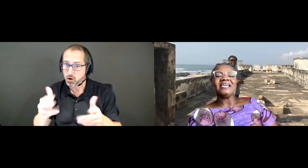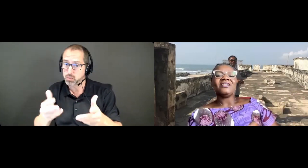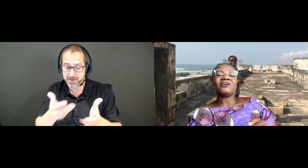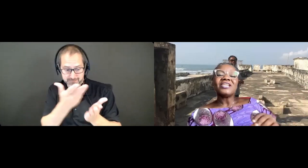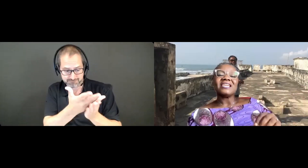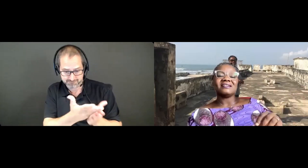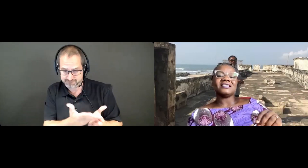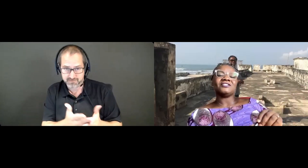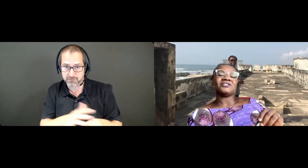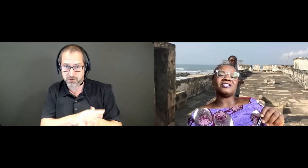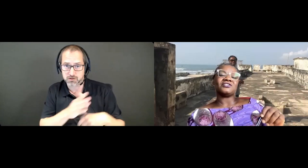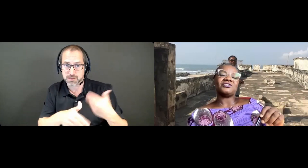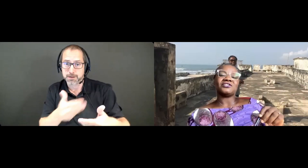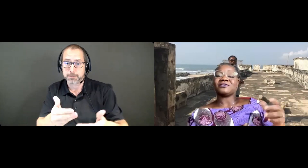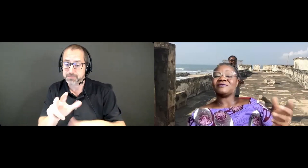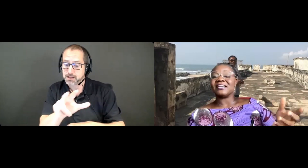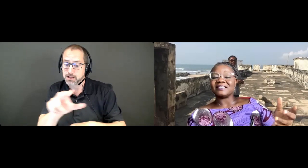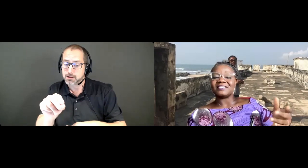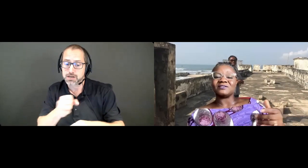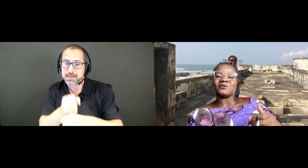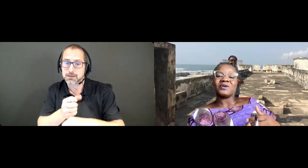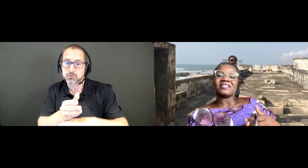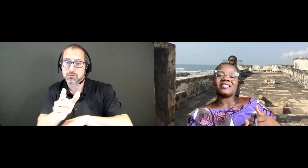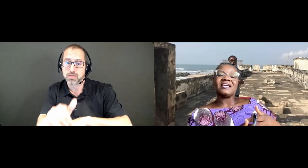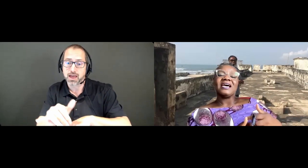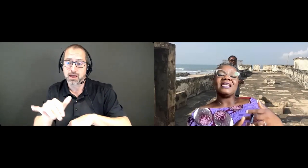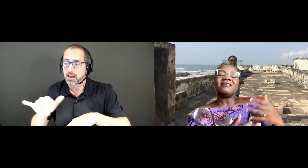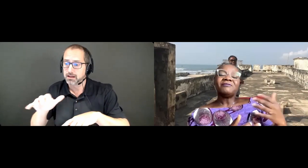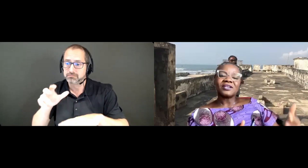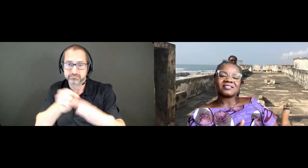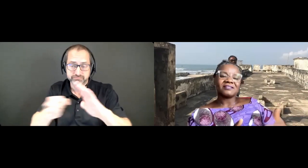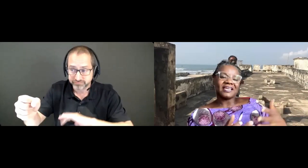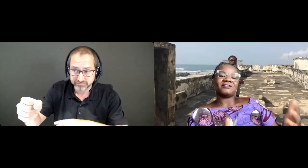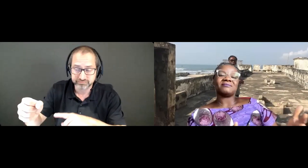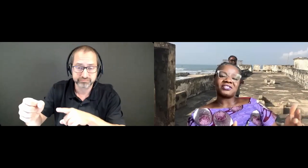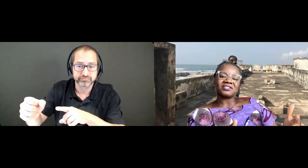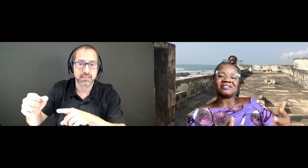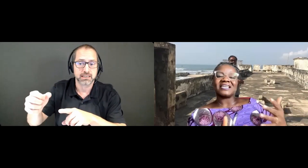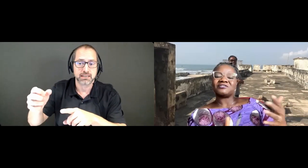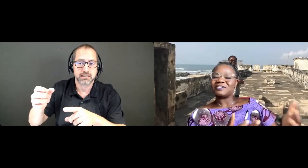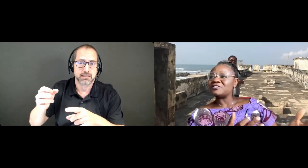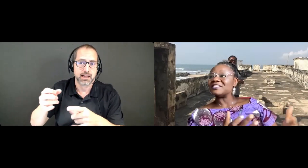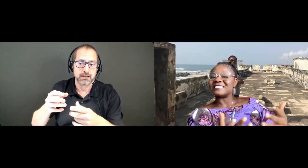30 years into the institutional civilization with an influx of diverse missionaries entering to